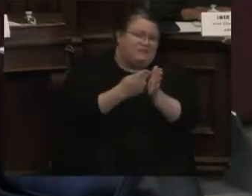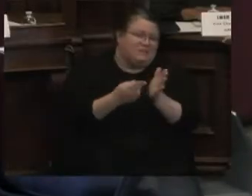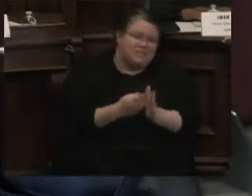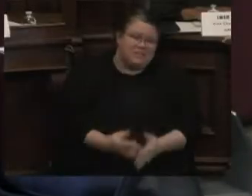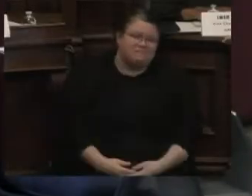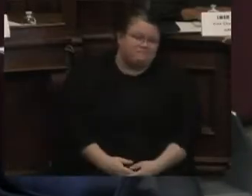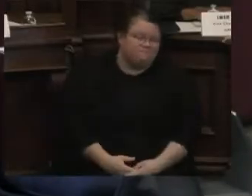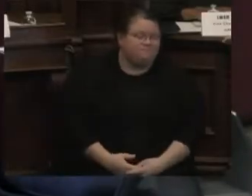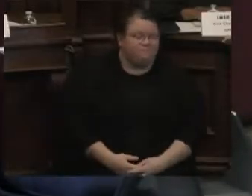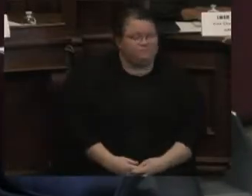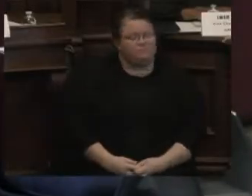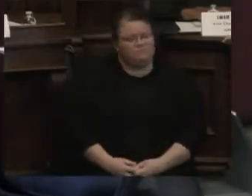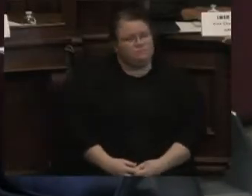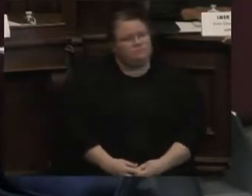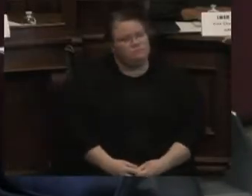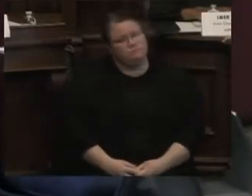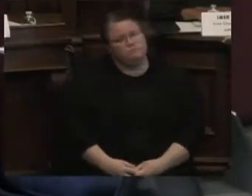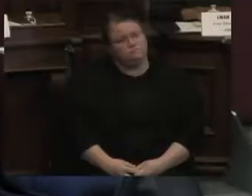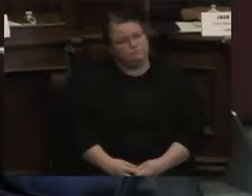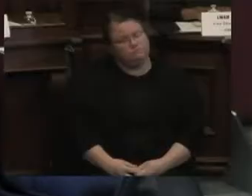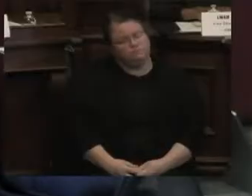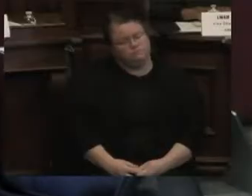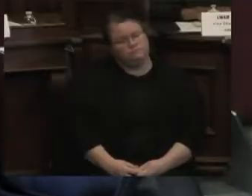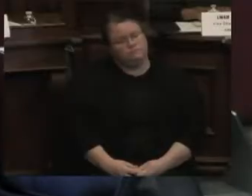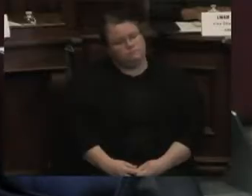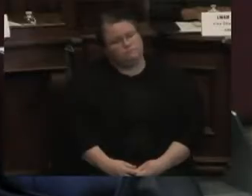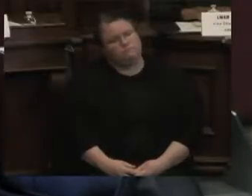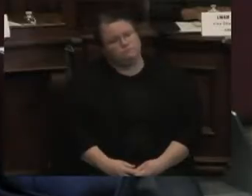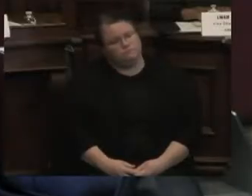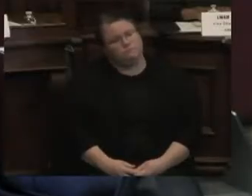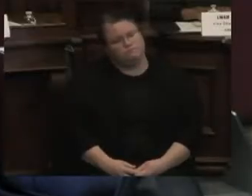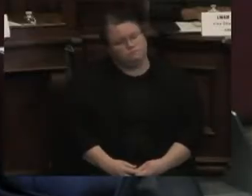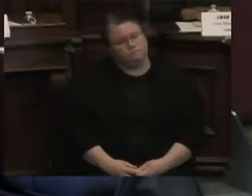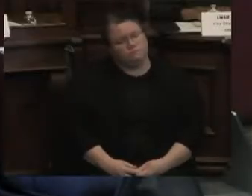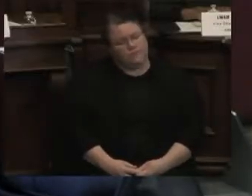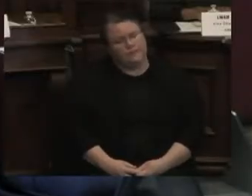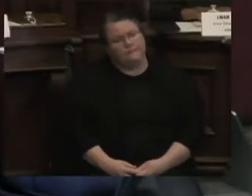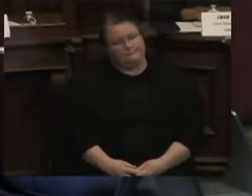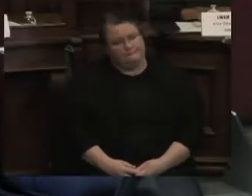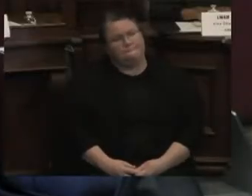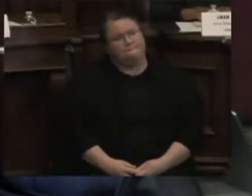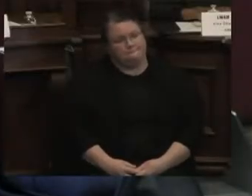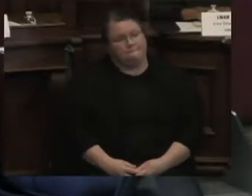this is this is all a great question, and I don't have